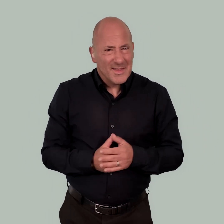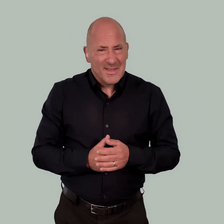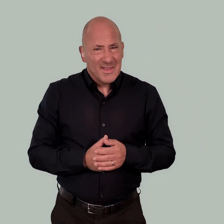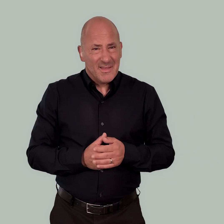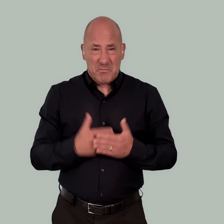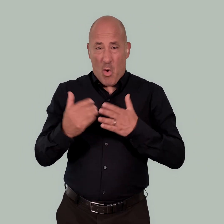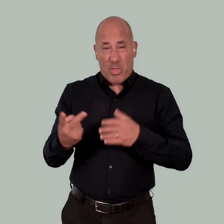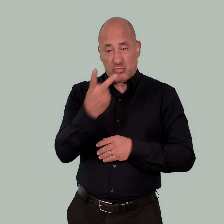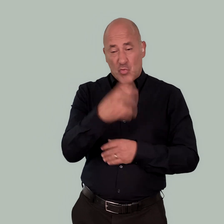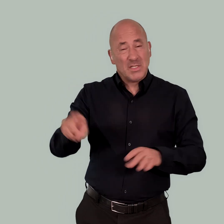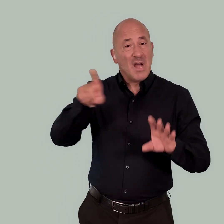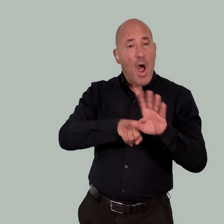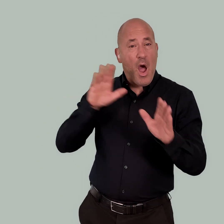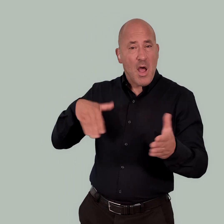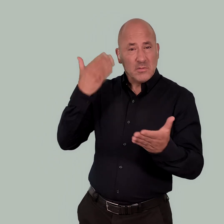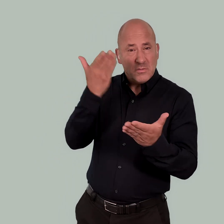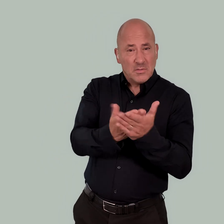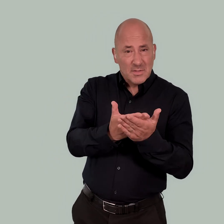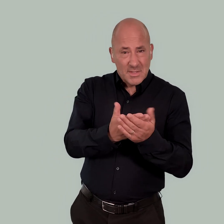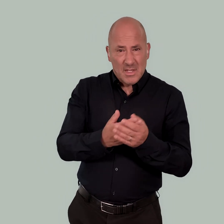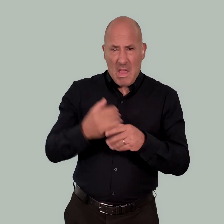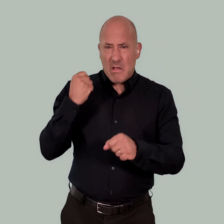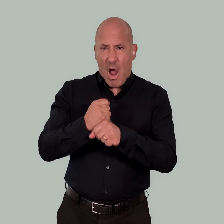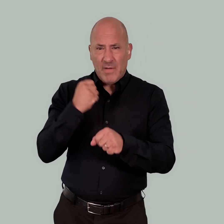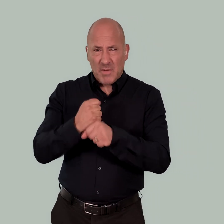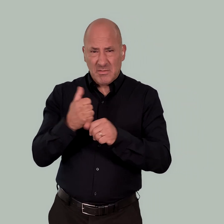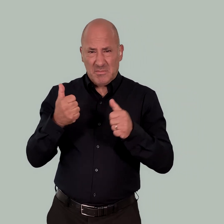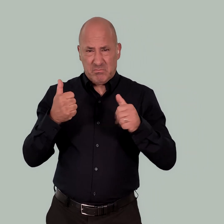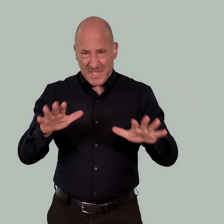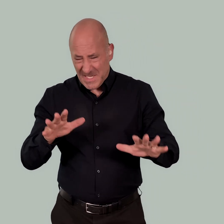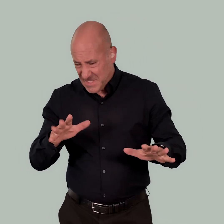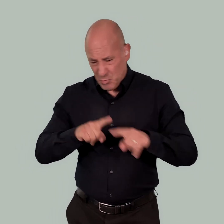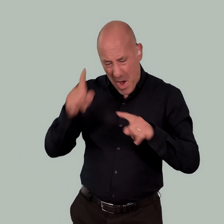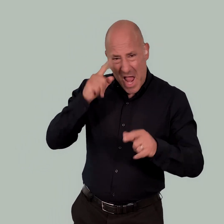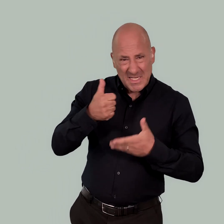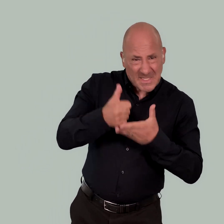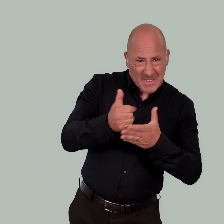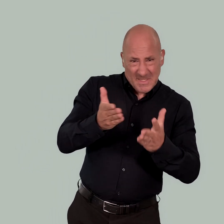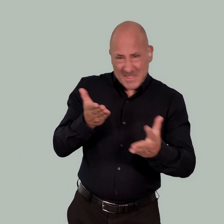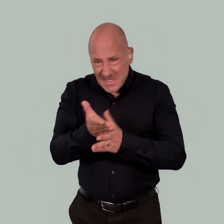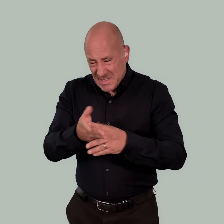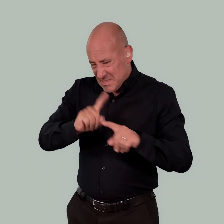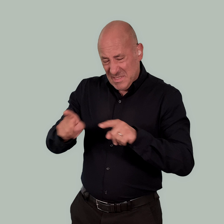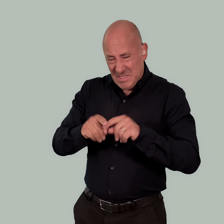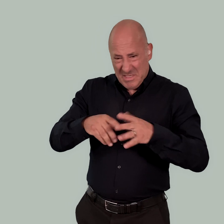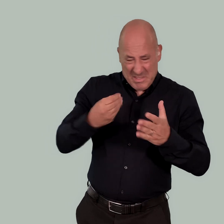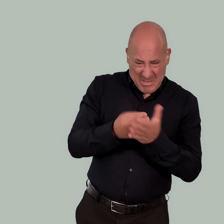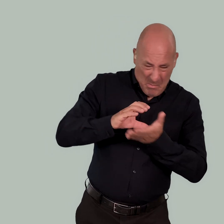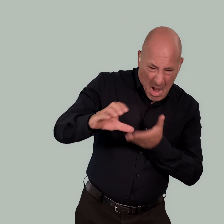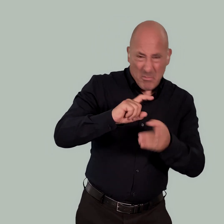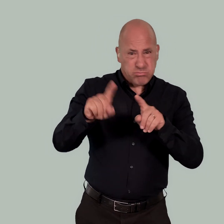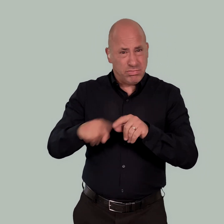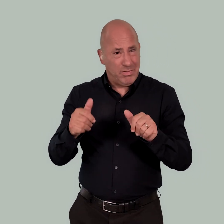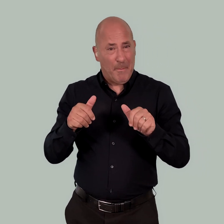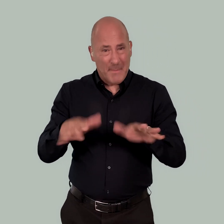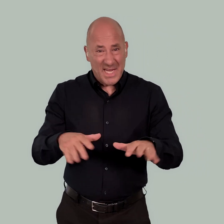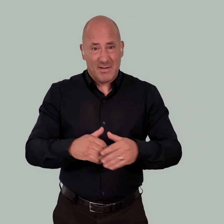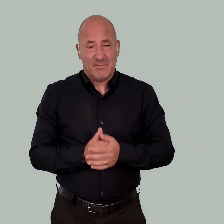For more than two decades, governments have intervened repeatedly and at scale.